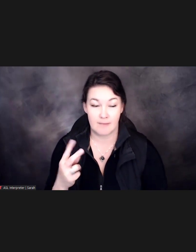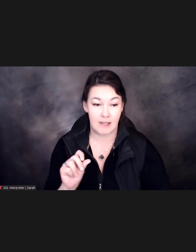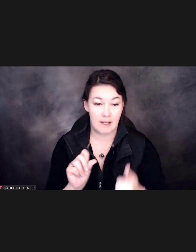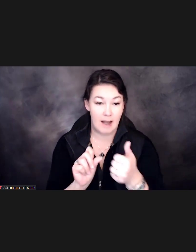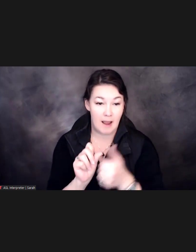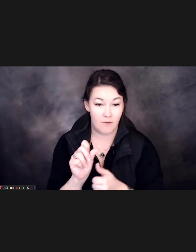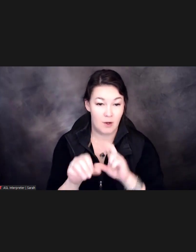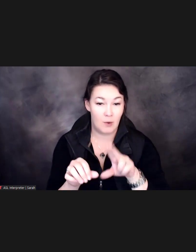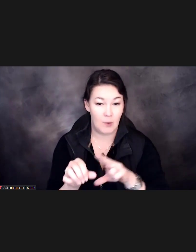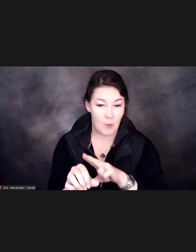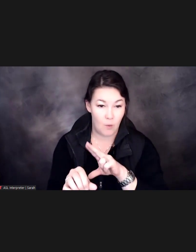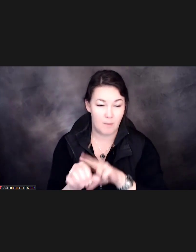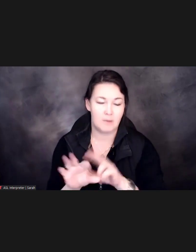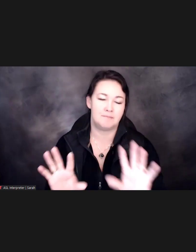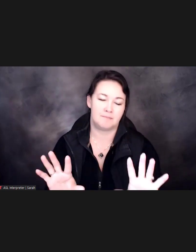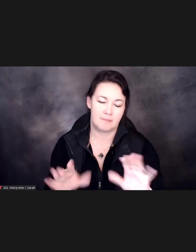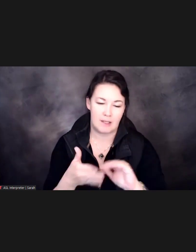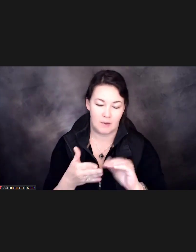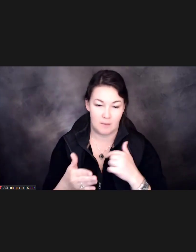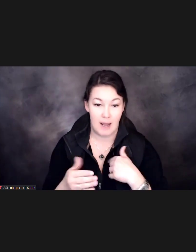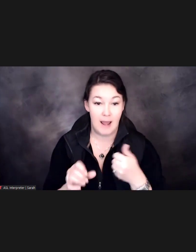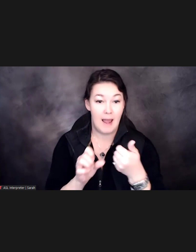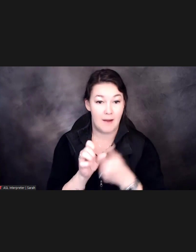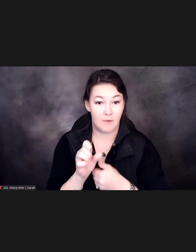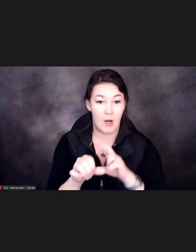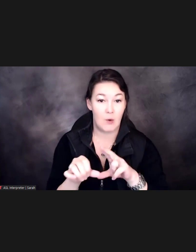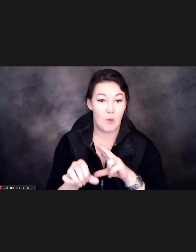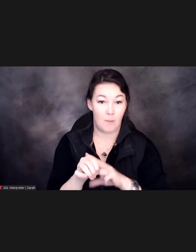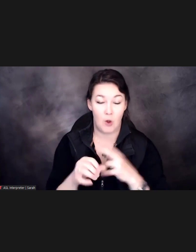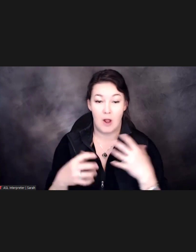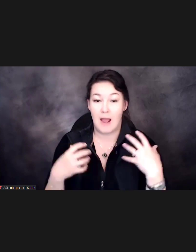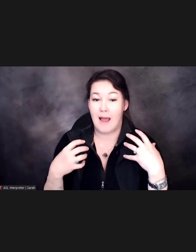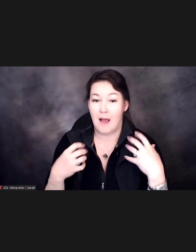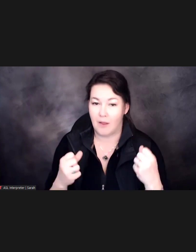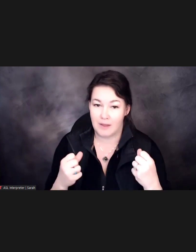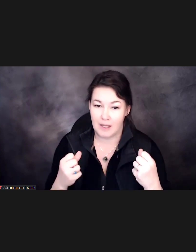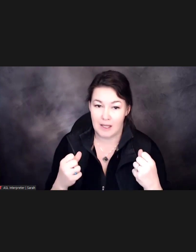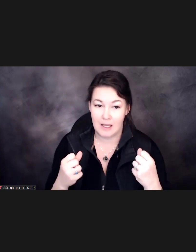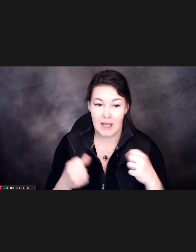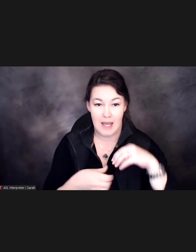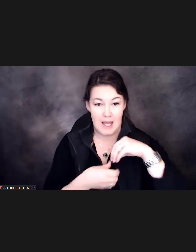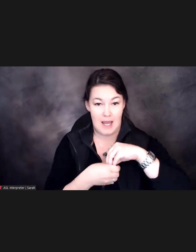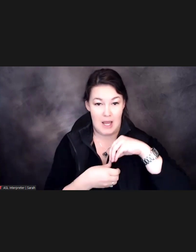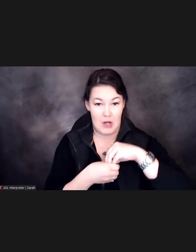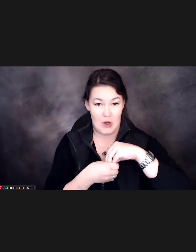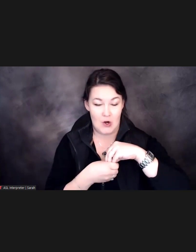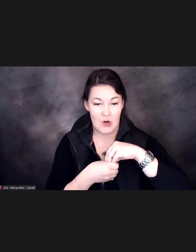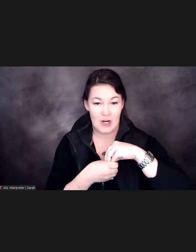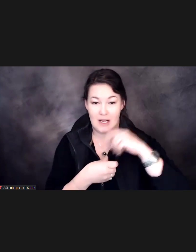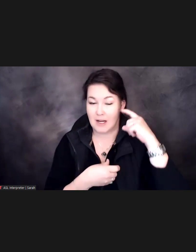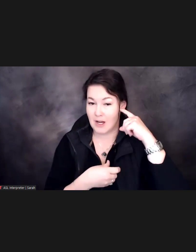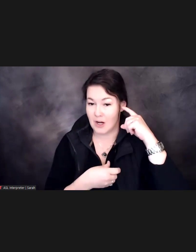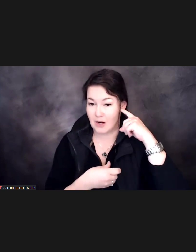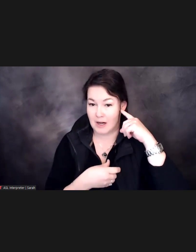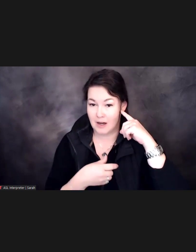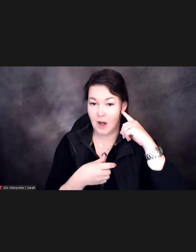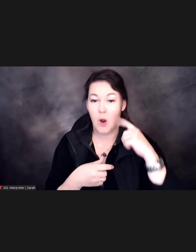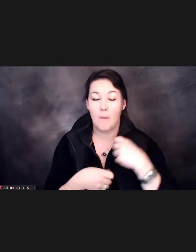Now, every normal, excuse me, every normal, healthy inner ear produces an e emission that can be recorded in this way.